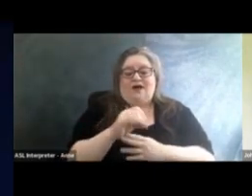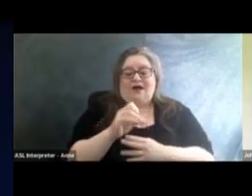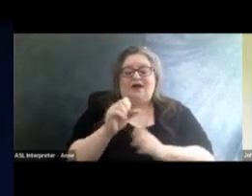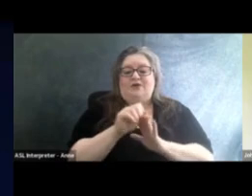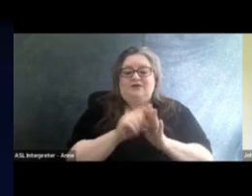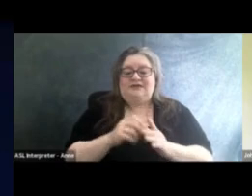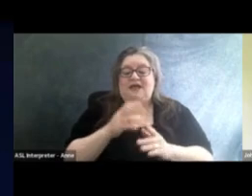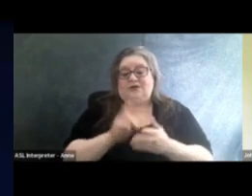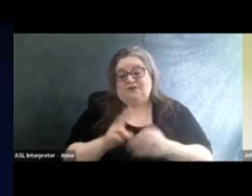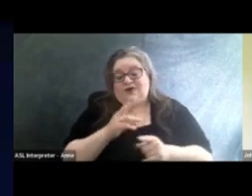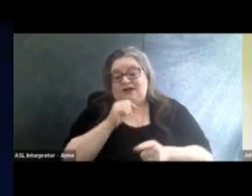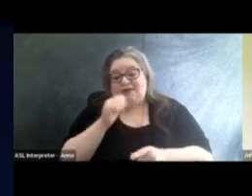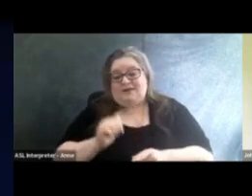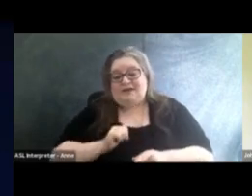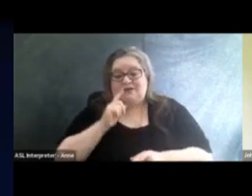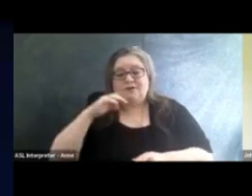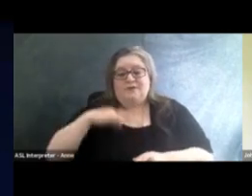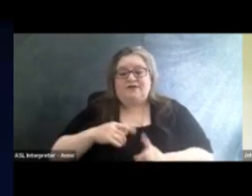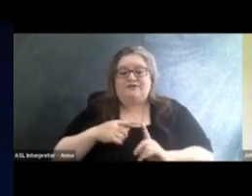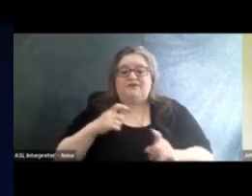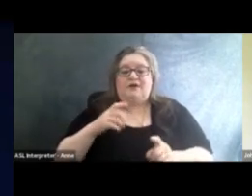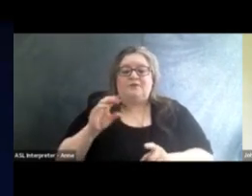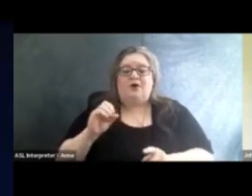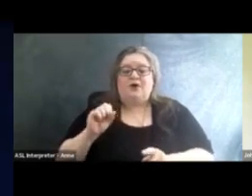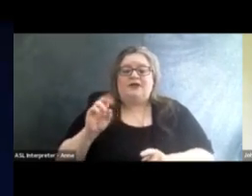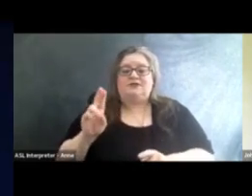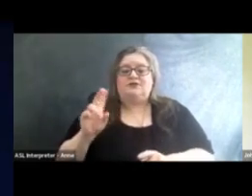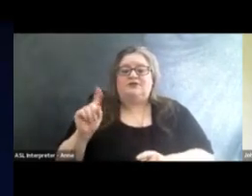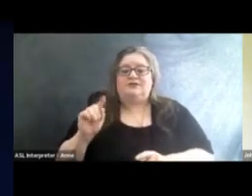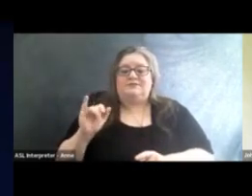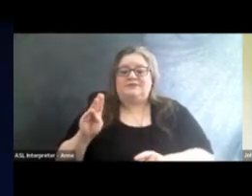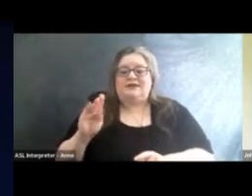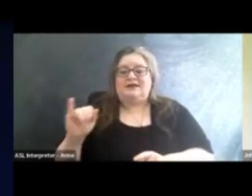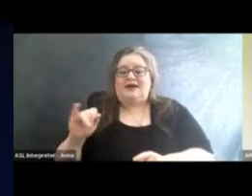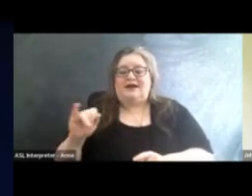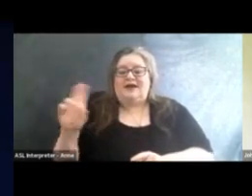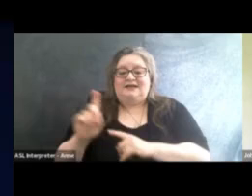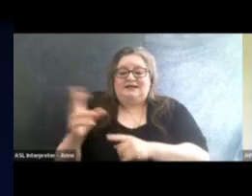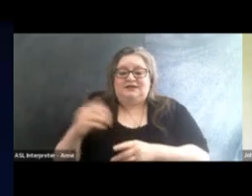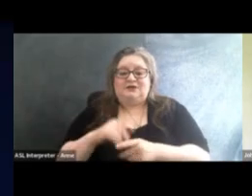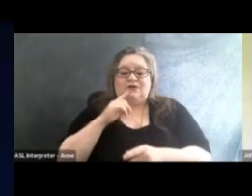myself benefit from the OSU TB IDs inclusion in the Online Brain Injury Screening and